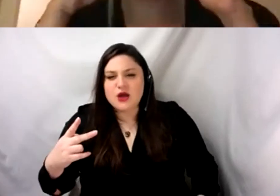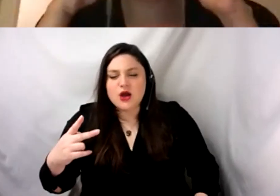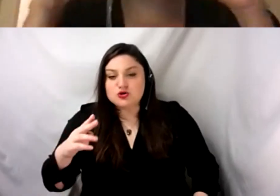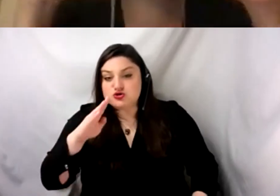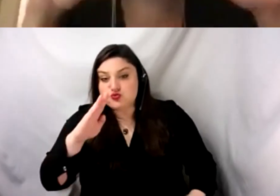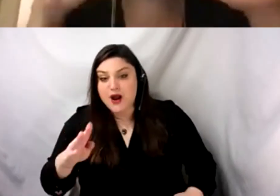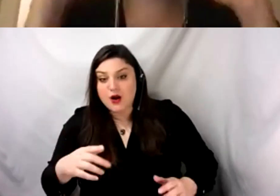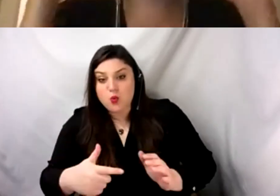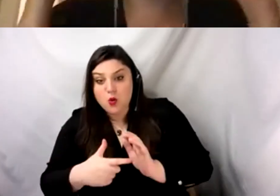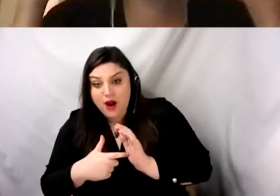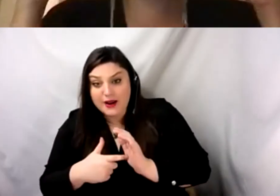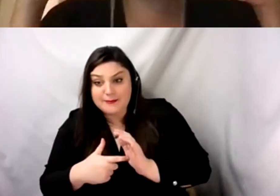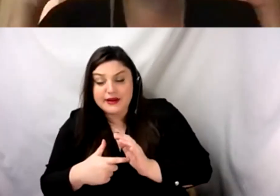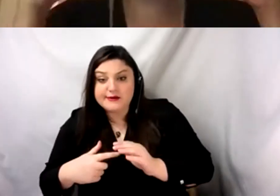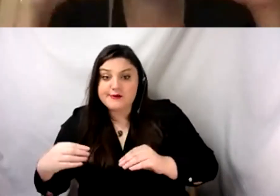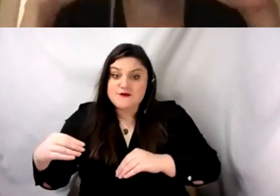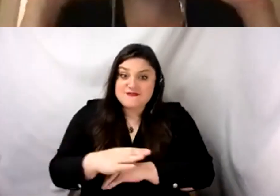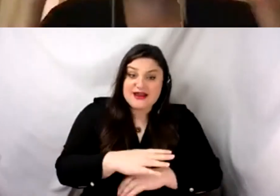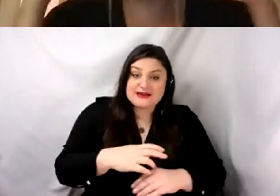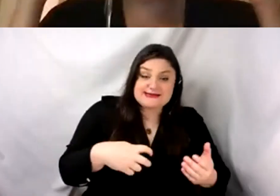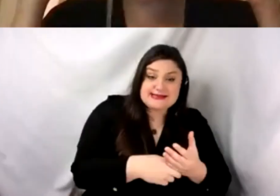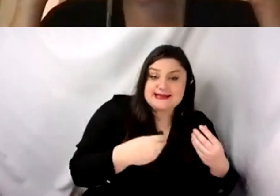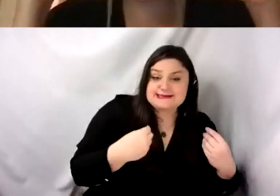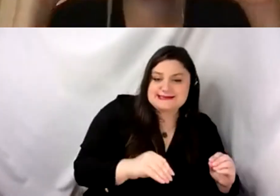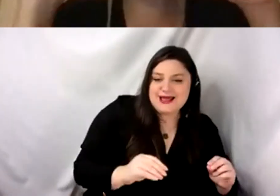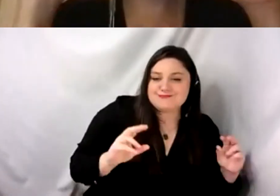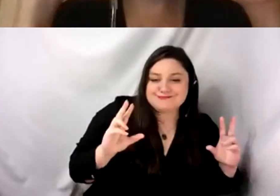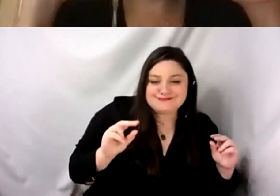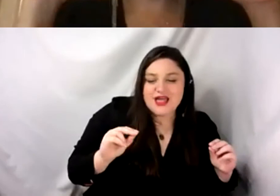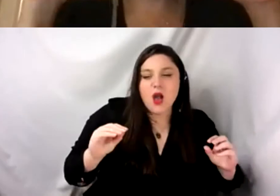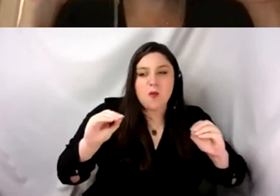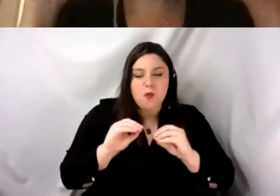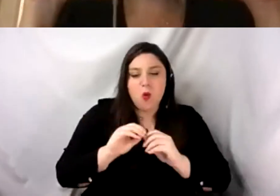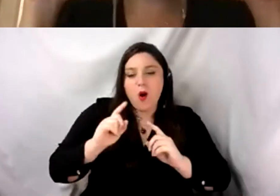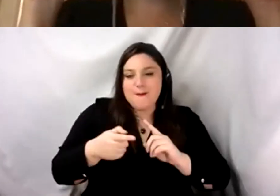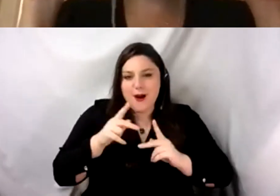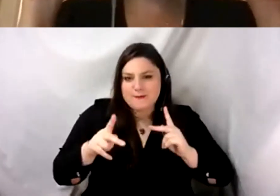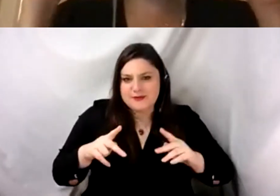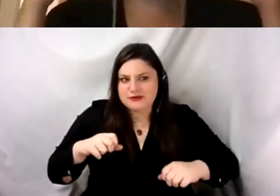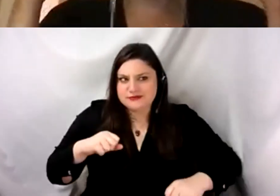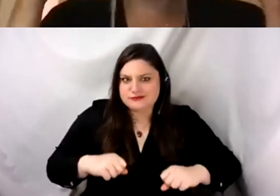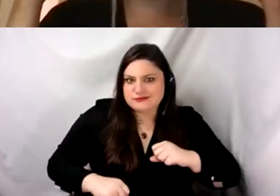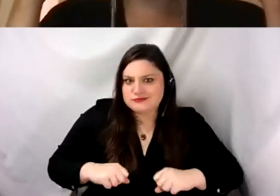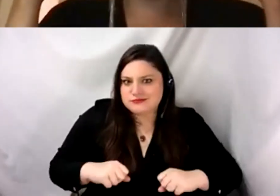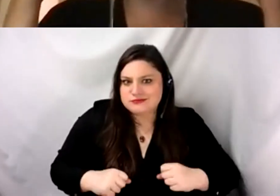of general uncertainty in the market. Peoples general level of I am buying a ticket